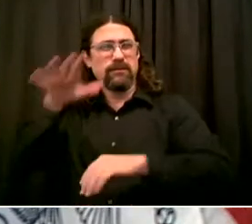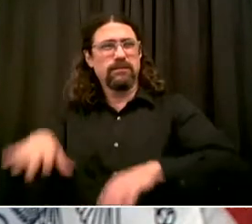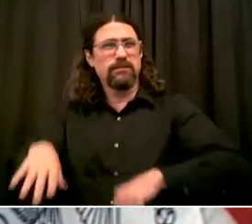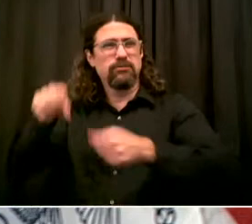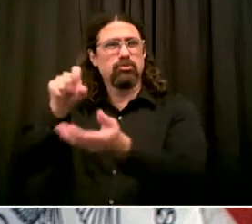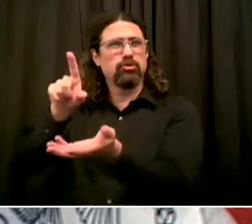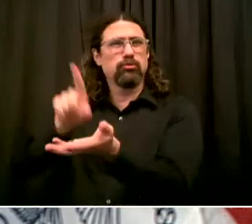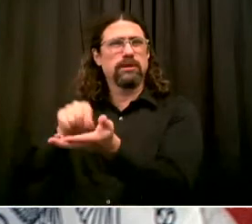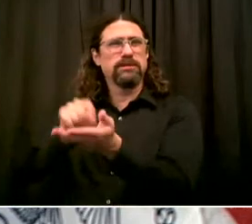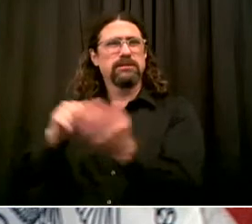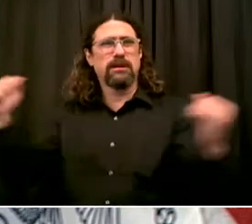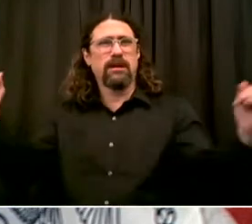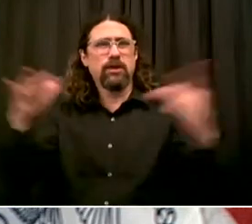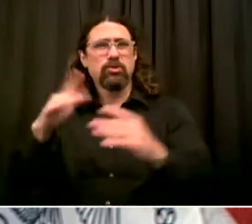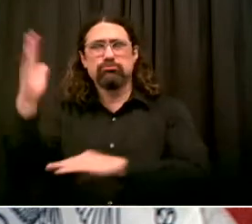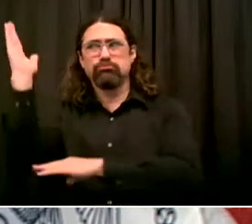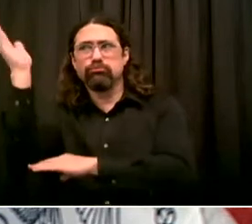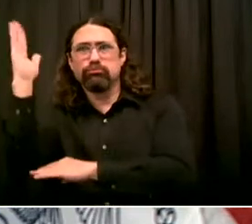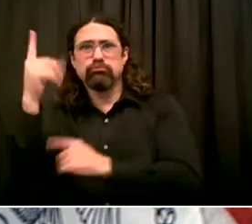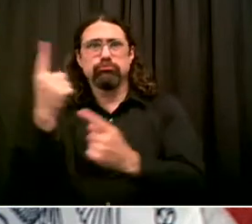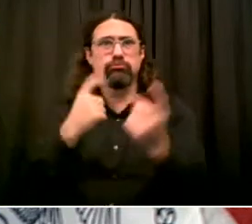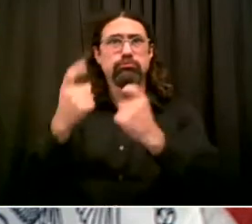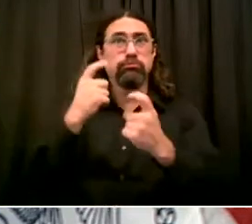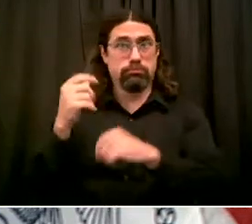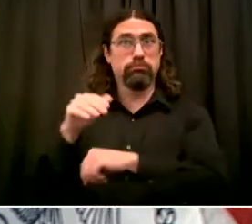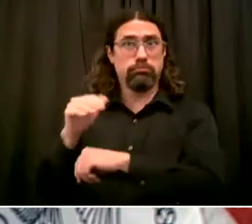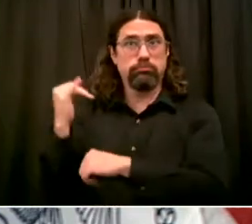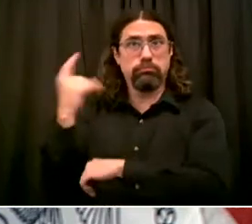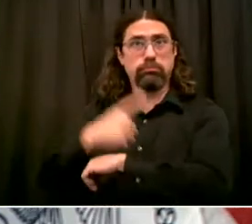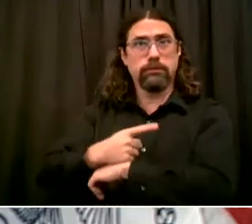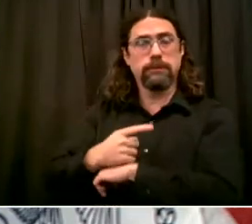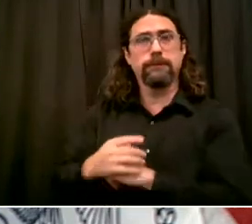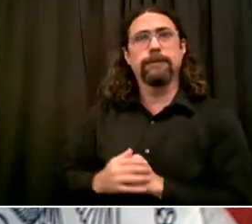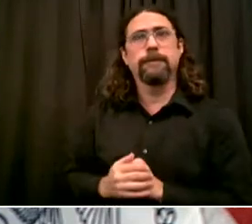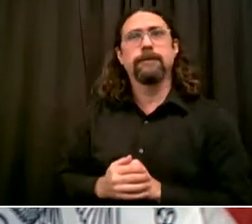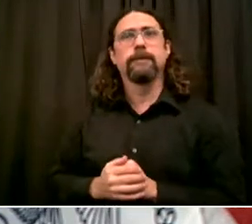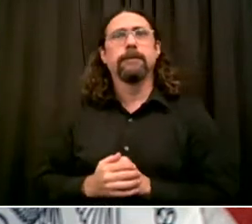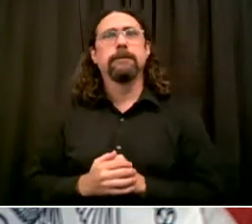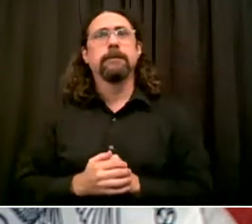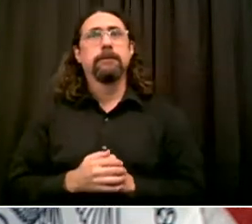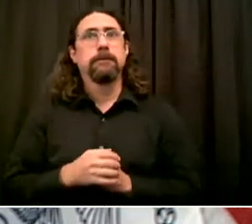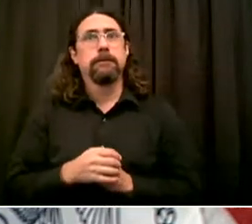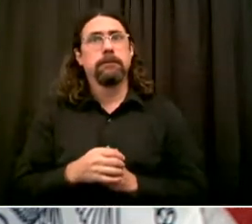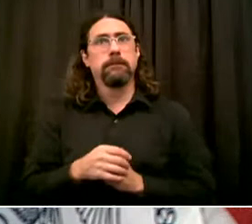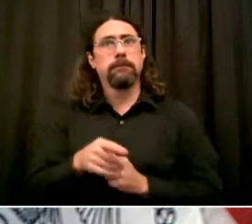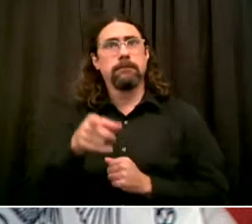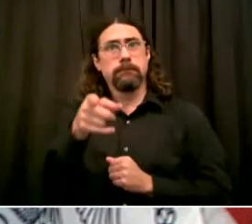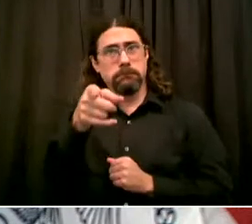TESTING WHICH IS